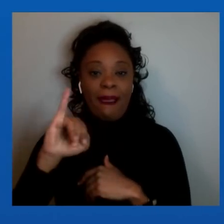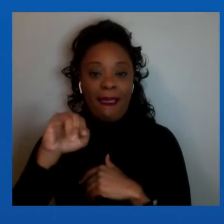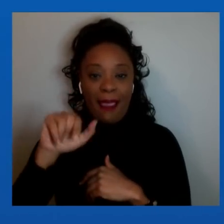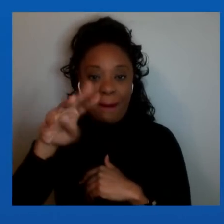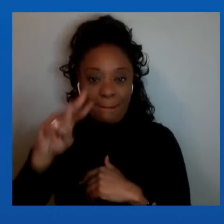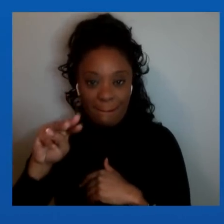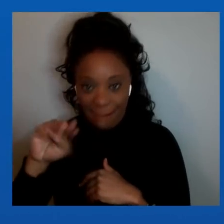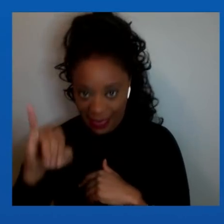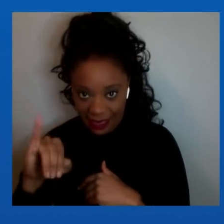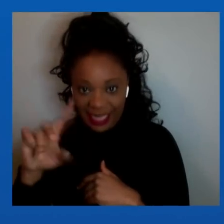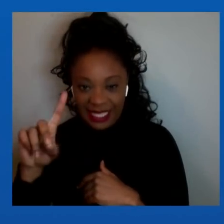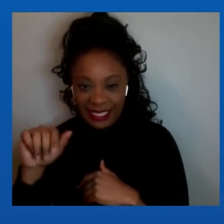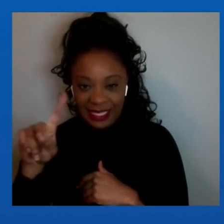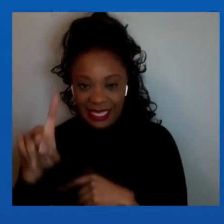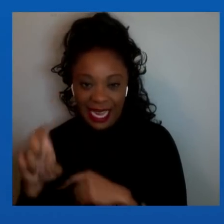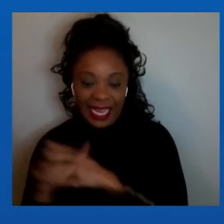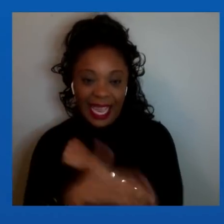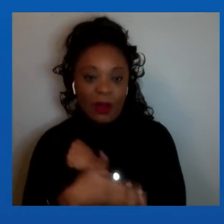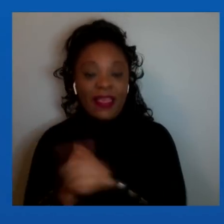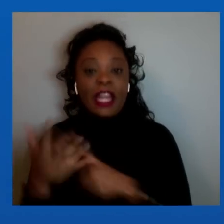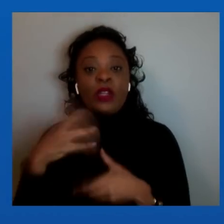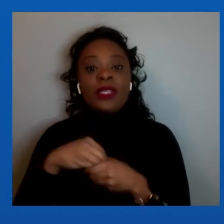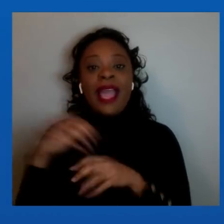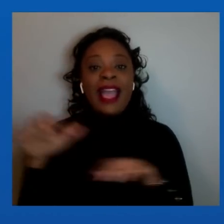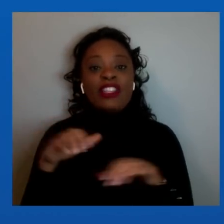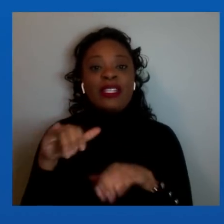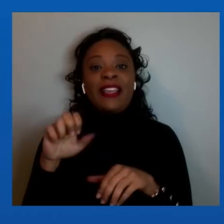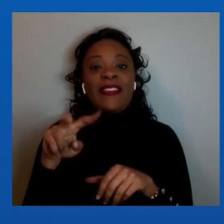by six of our greatest congressional champions.